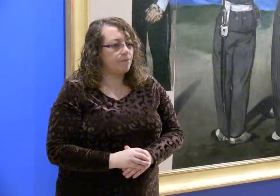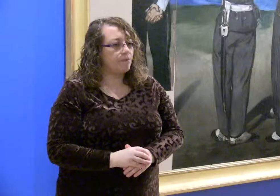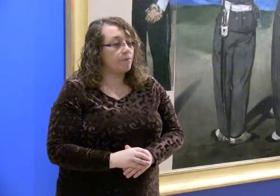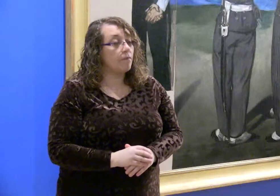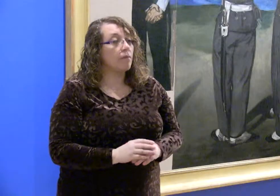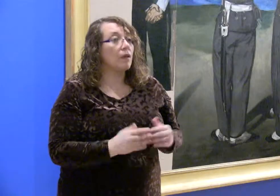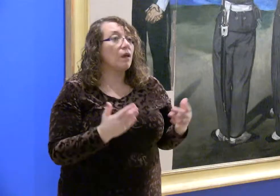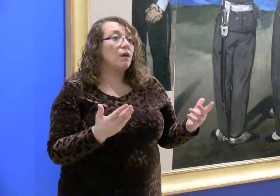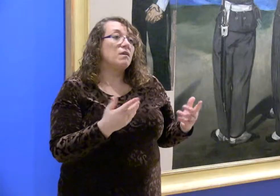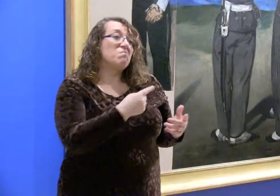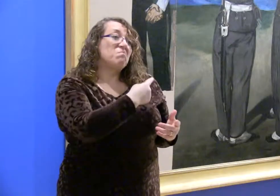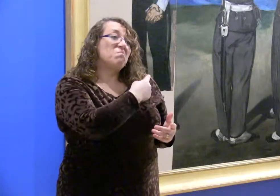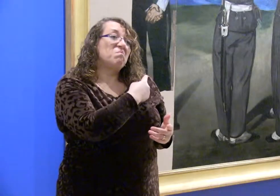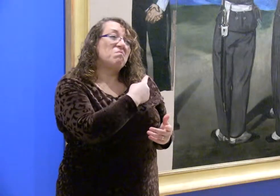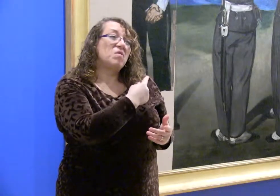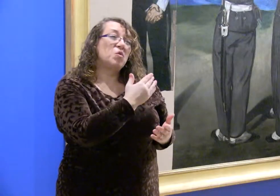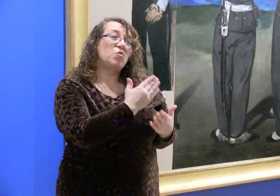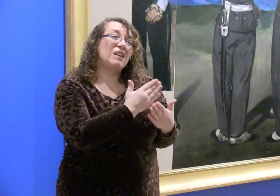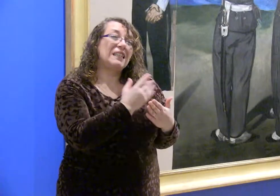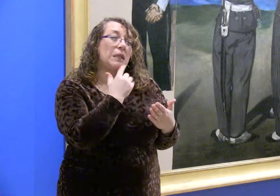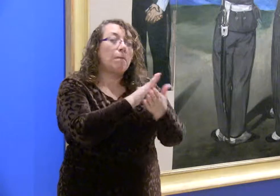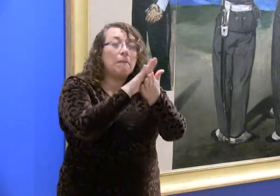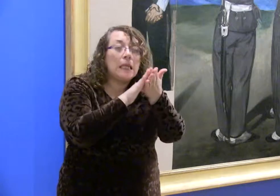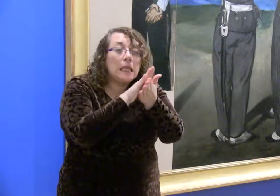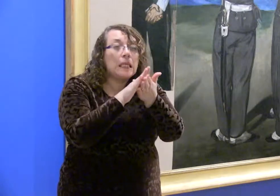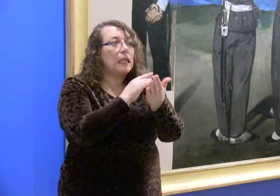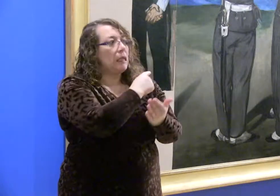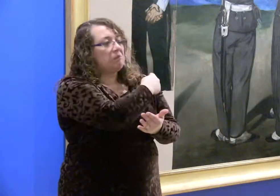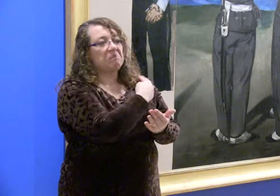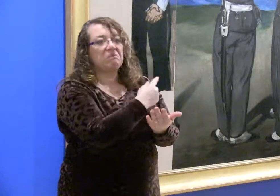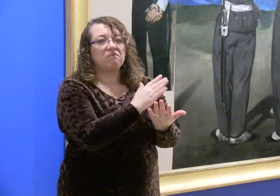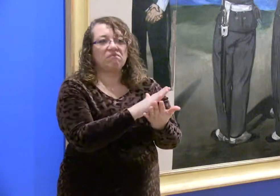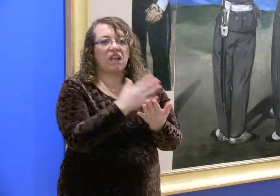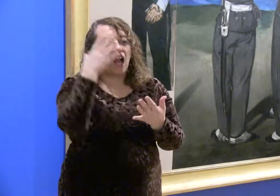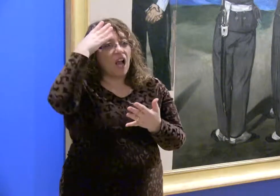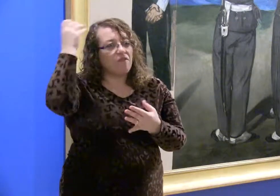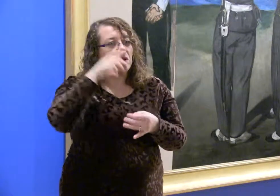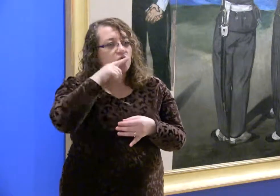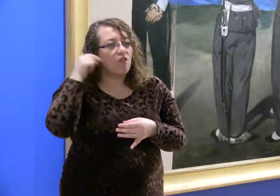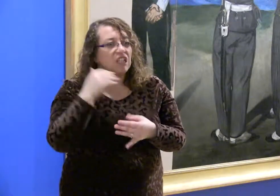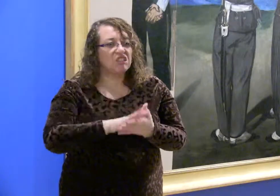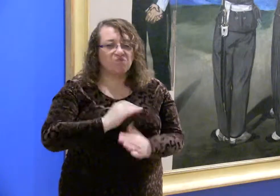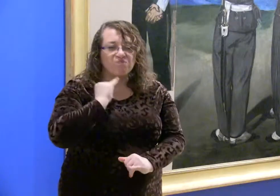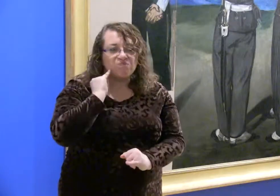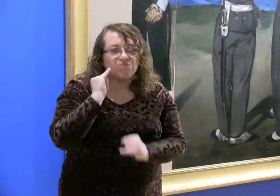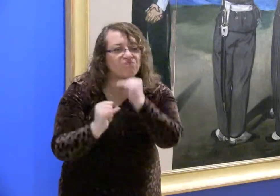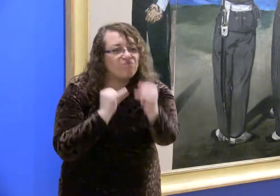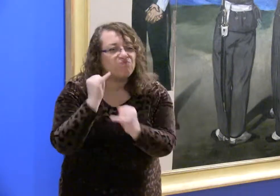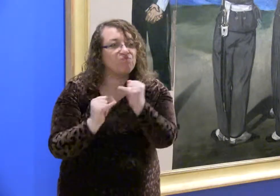The painting is clearly a criticism of the French government and in particular Napoleon III. Manet was advised that it would be